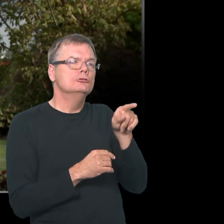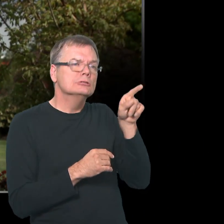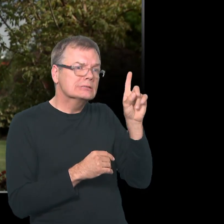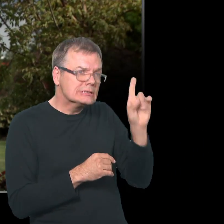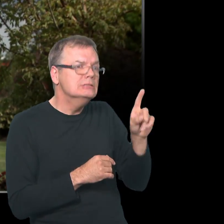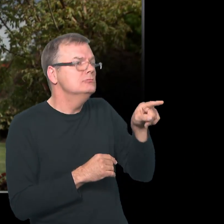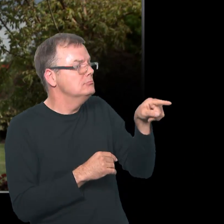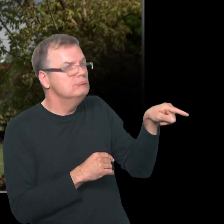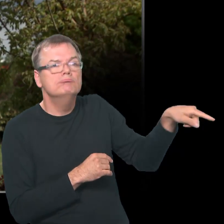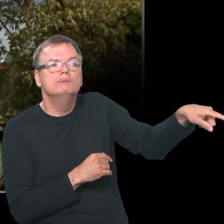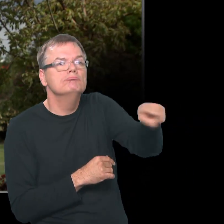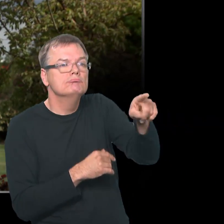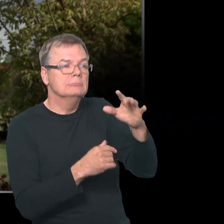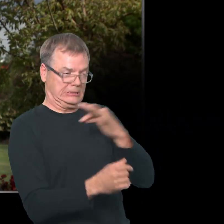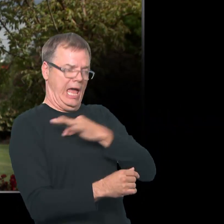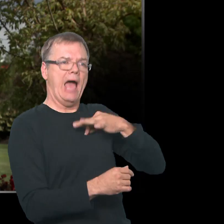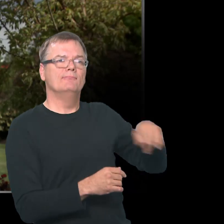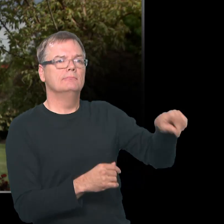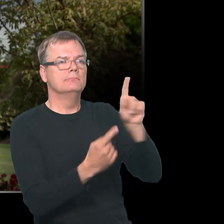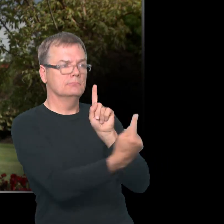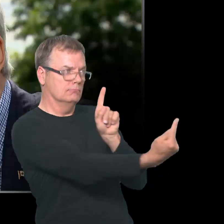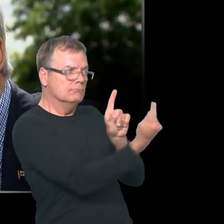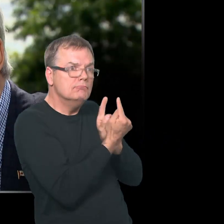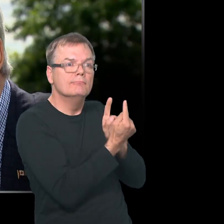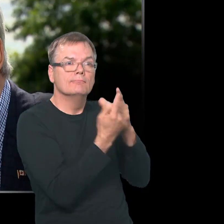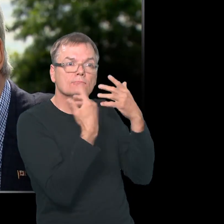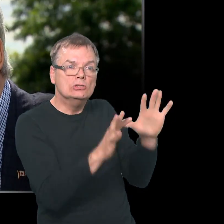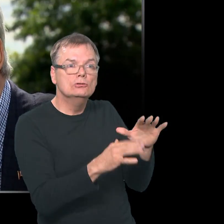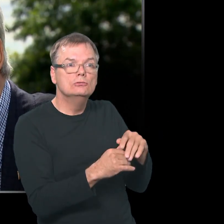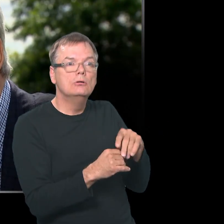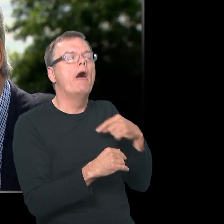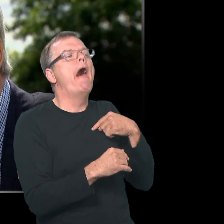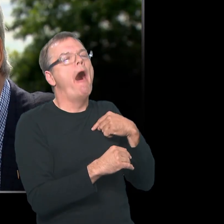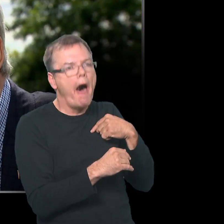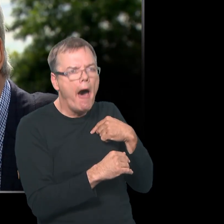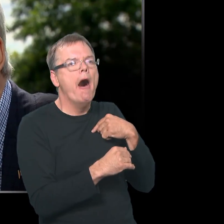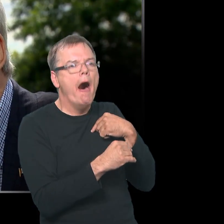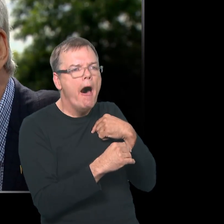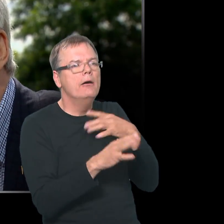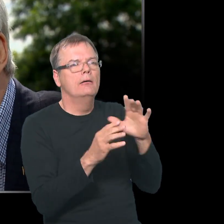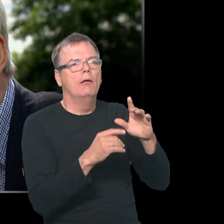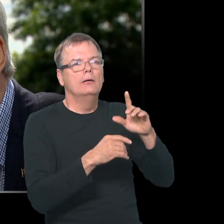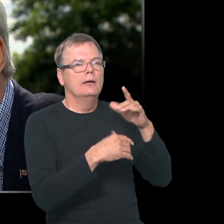other than asking you, did any of them come to you and say, "Look, I'm sorry, I should have caught this?